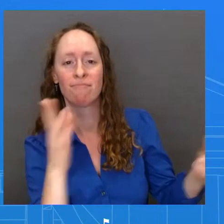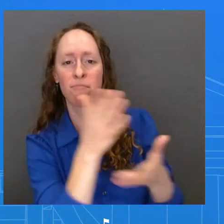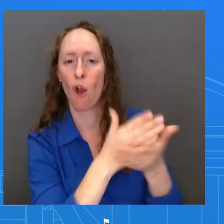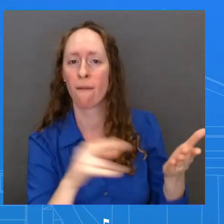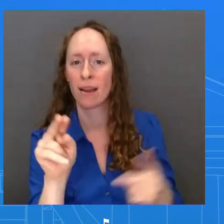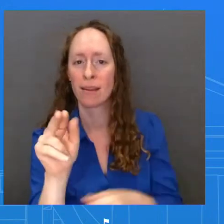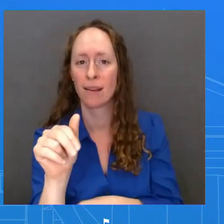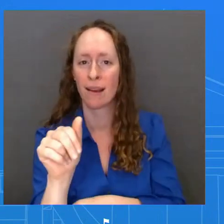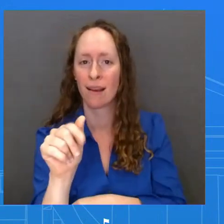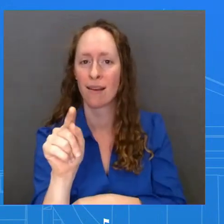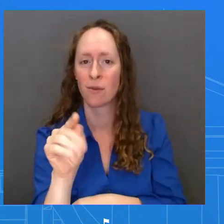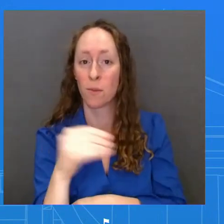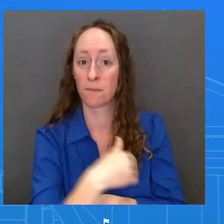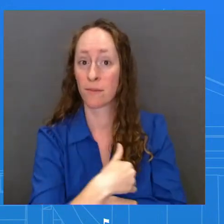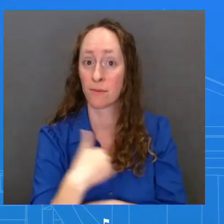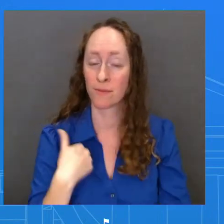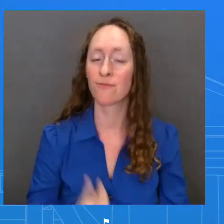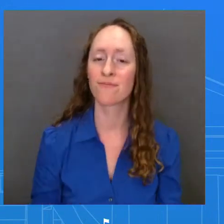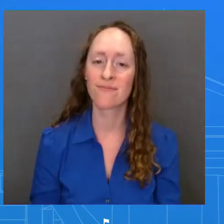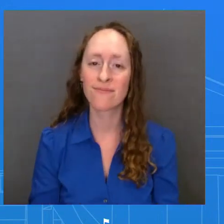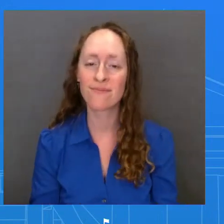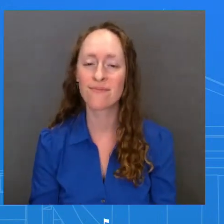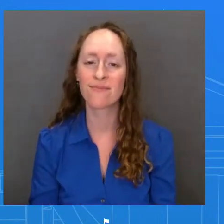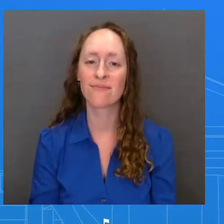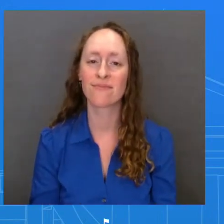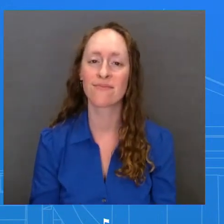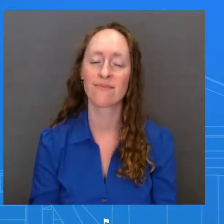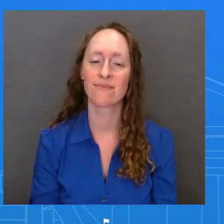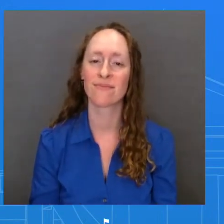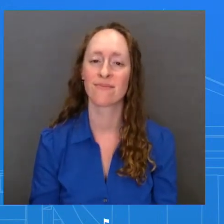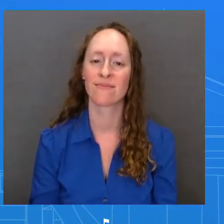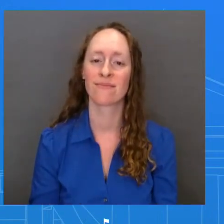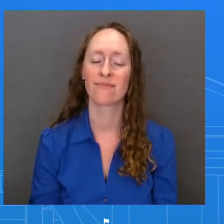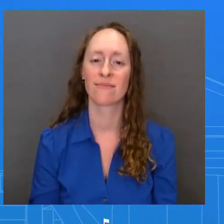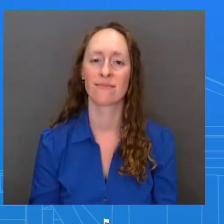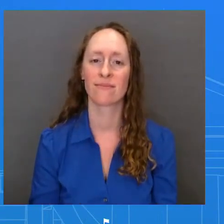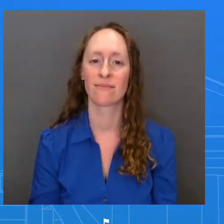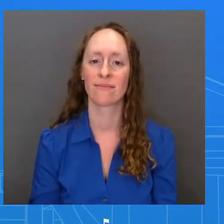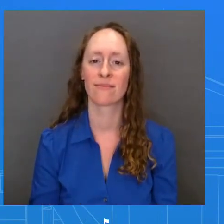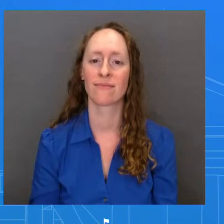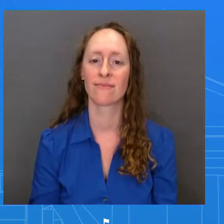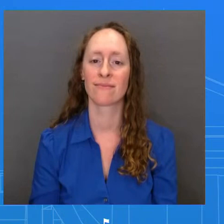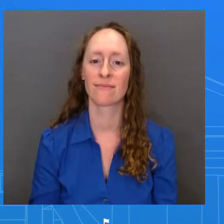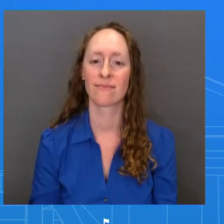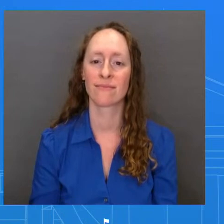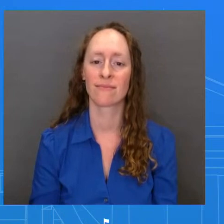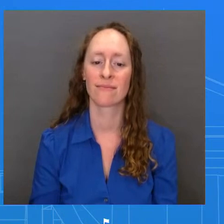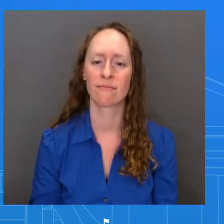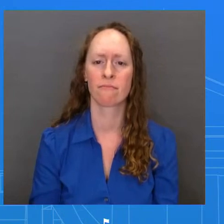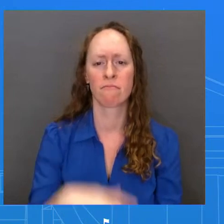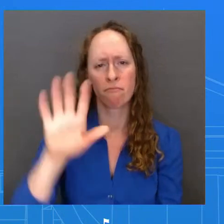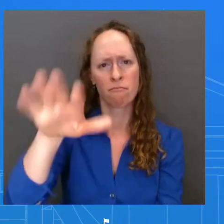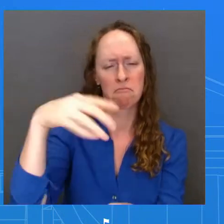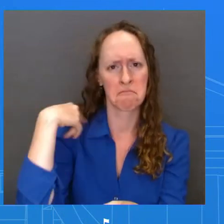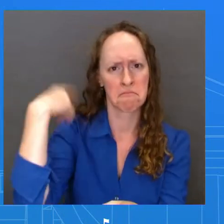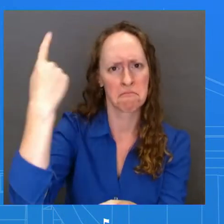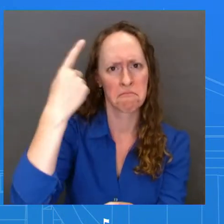and high-level officials such as the Secretary of Commerce? Mr. Sullivan: I don't have an update for you today. Yep. Last one.